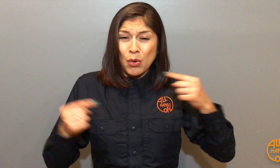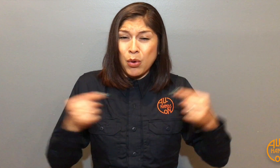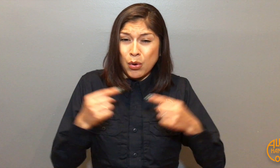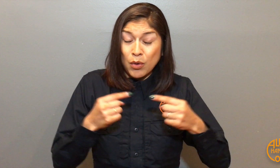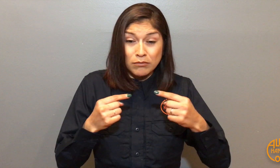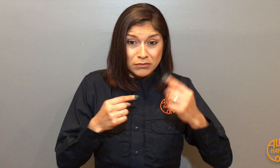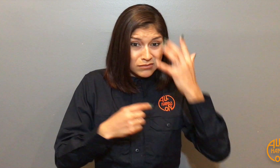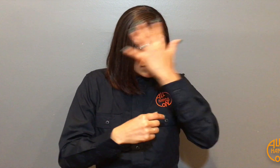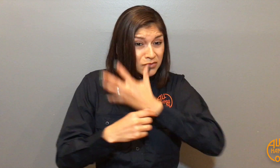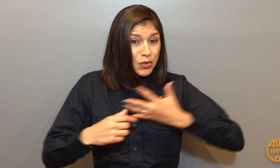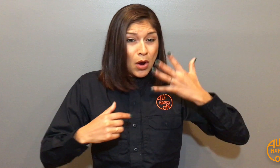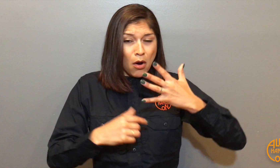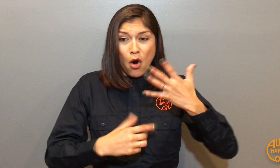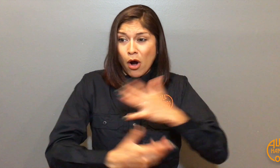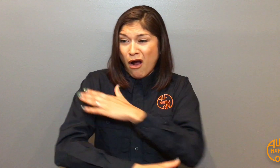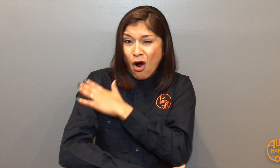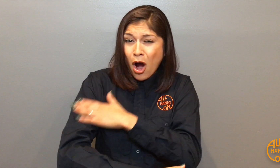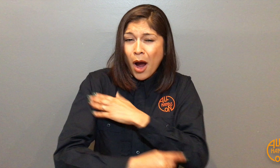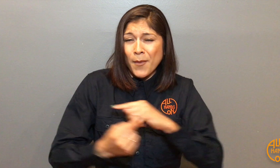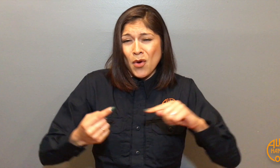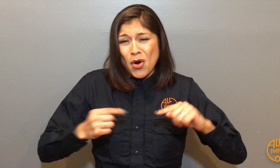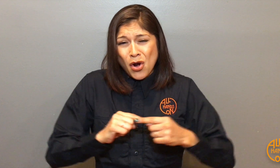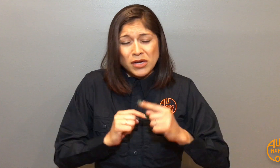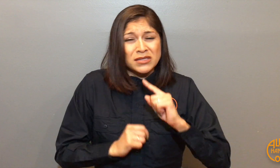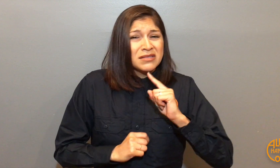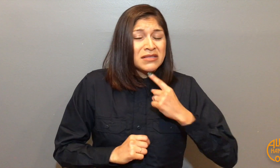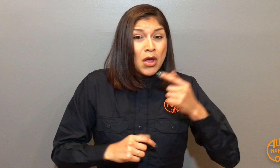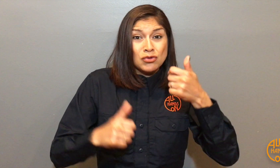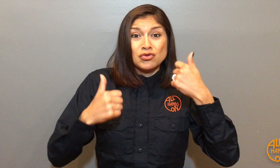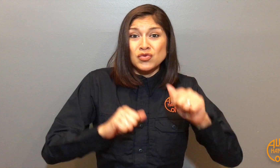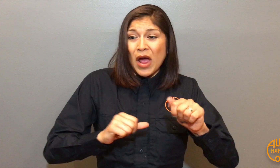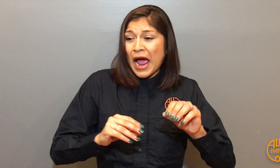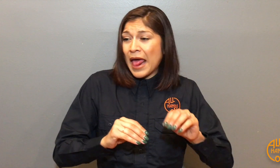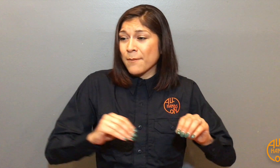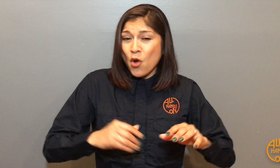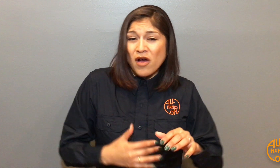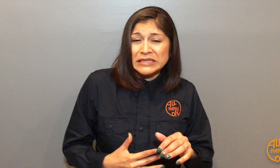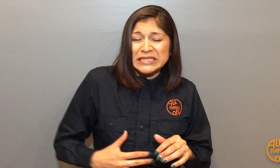it could be on your head your arms anywhere really where you have a